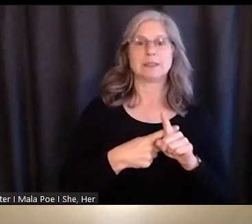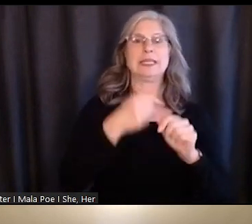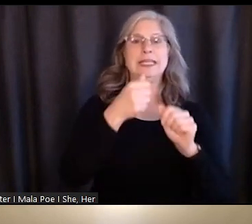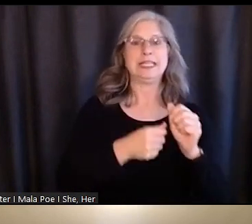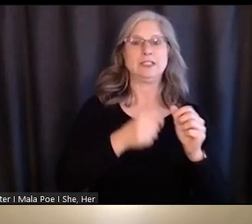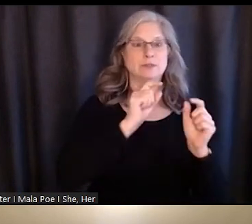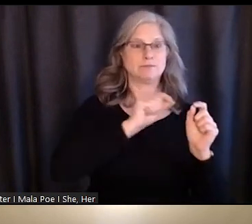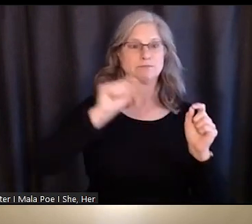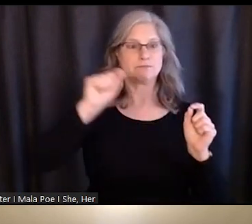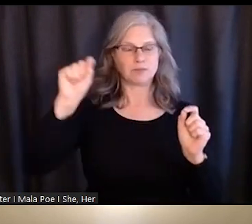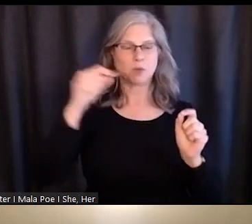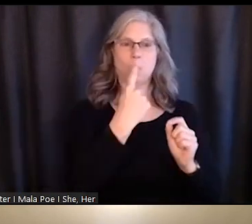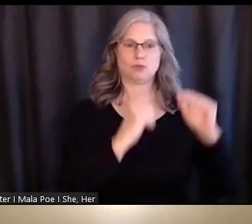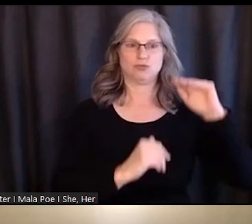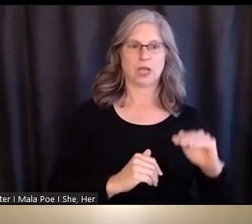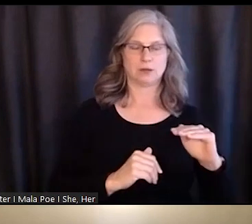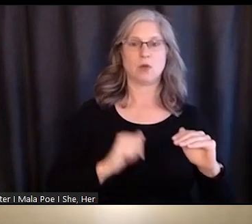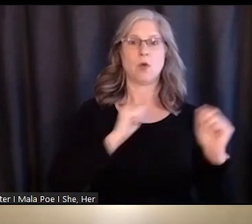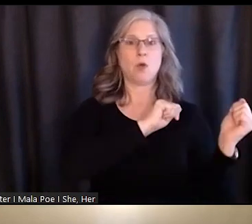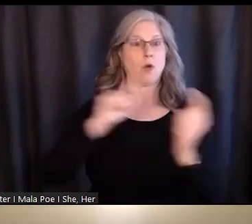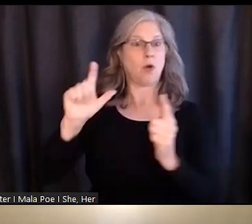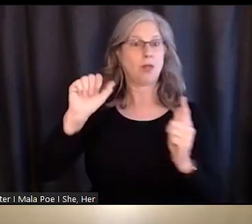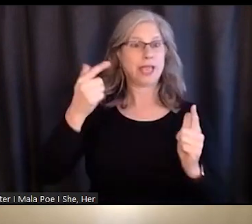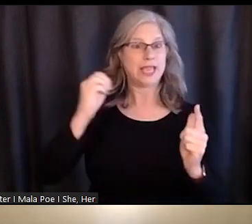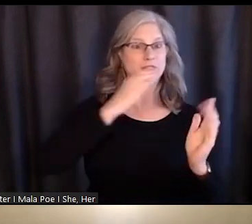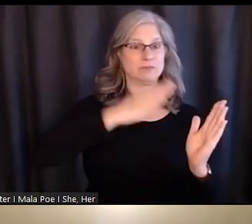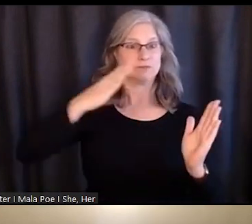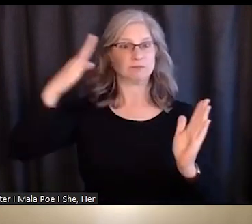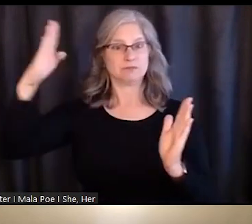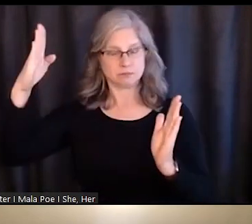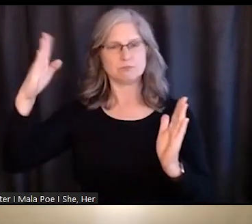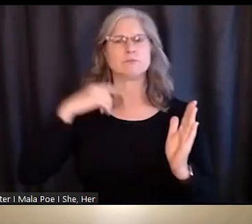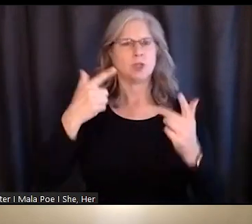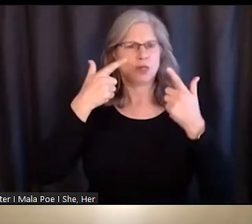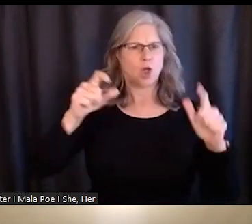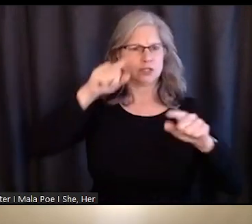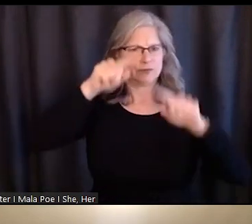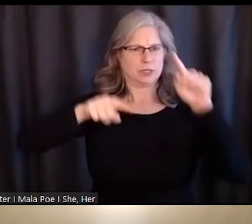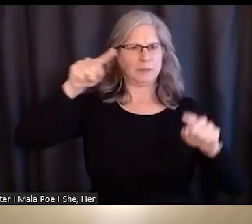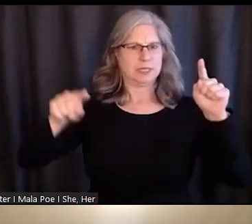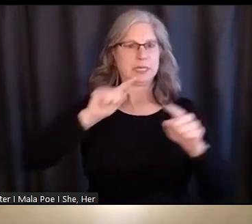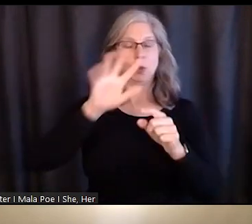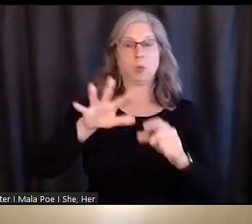So as you can see here, all age bands, we've got really large individual variability in their vocabulary size.